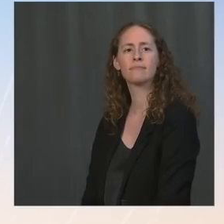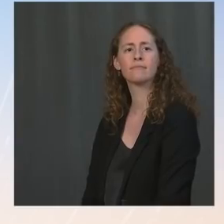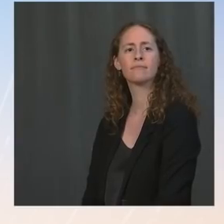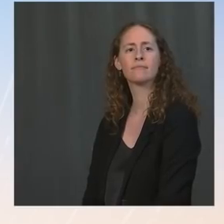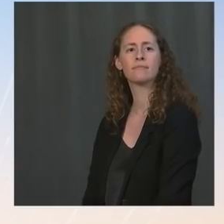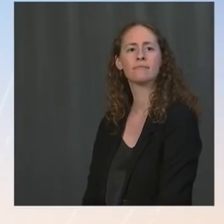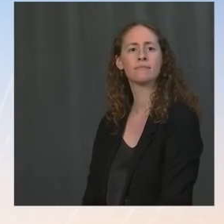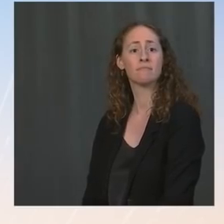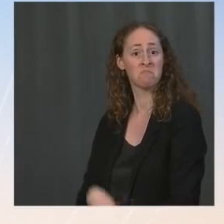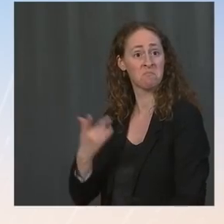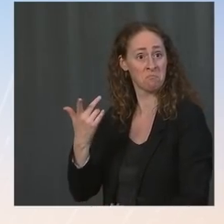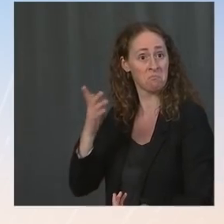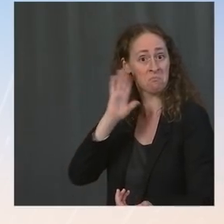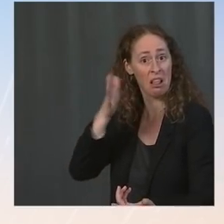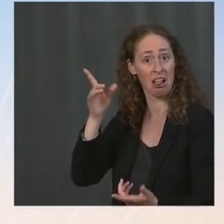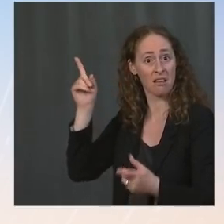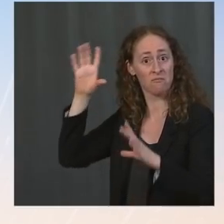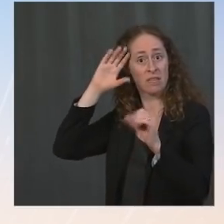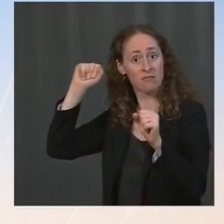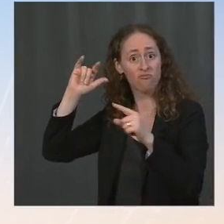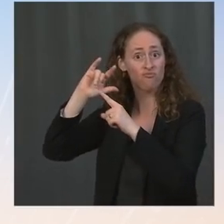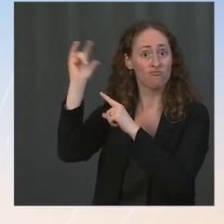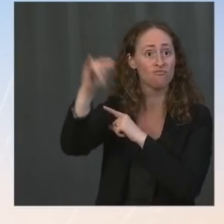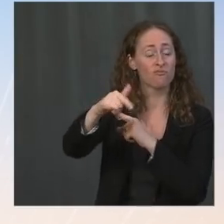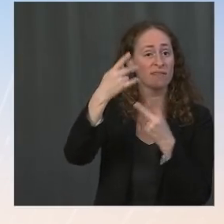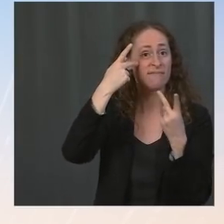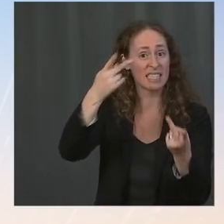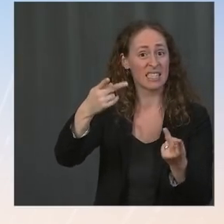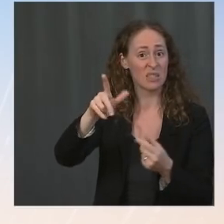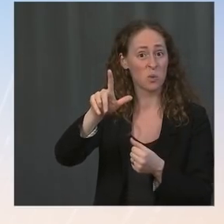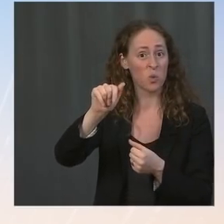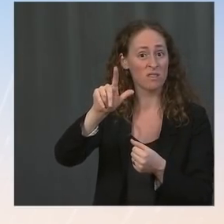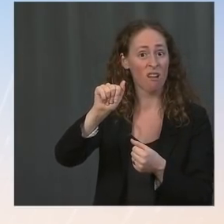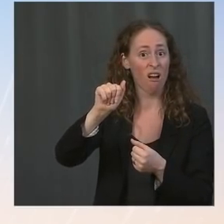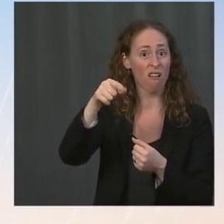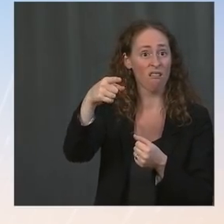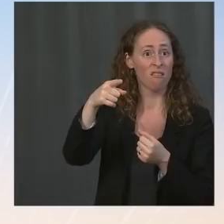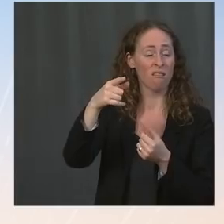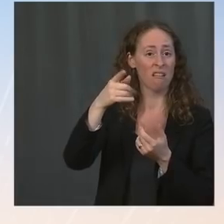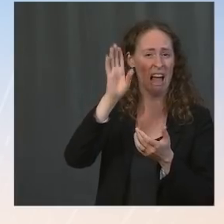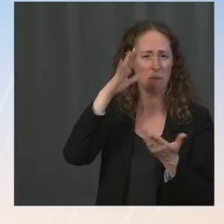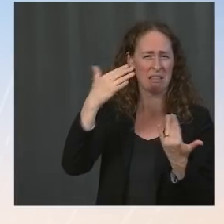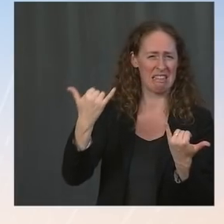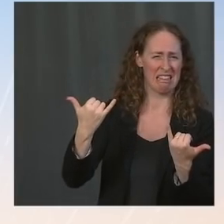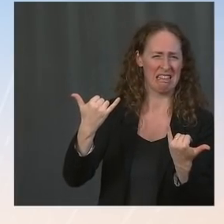And do you think that that will likely be later this week? I know things are obviously fluid at this point -- Ms. Psaki: Sure. The Press: -- but since you have